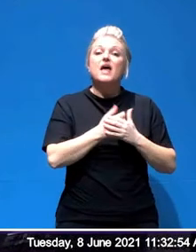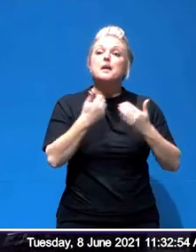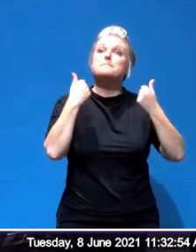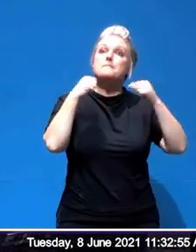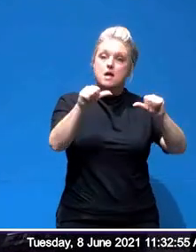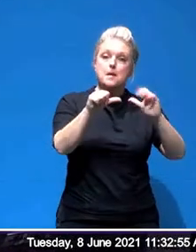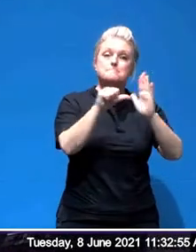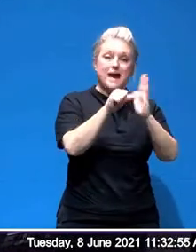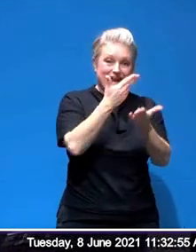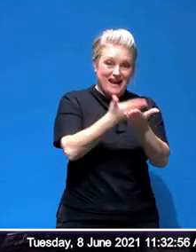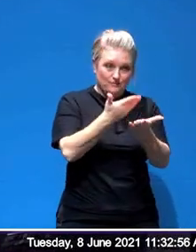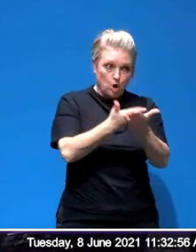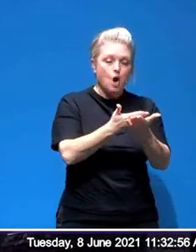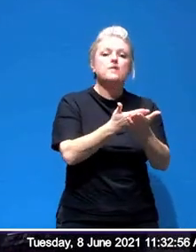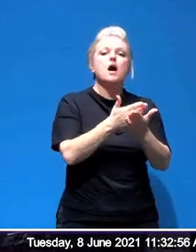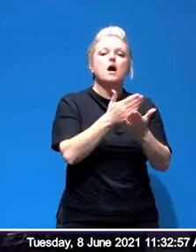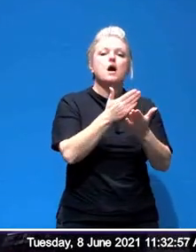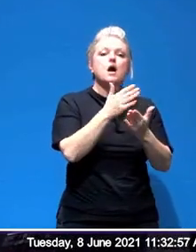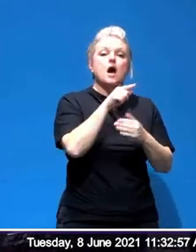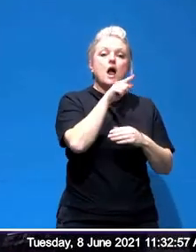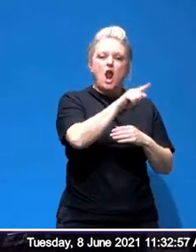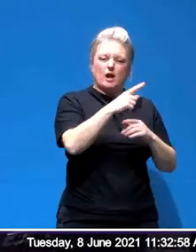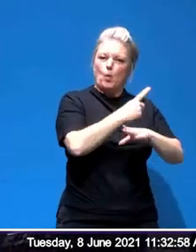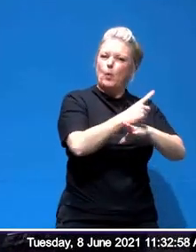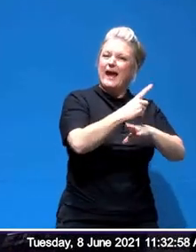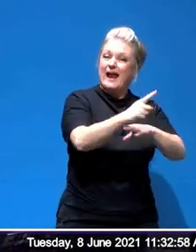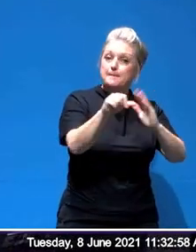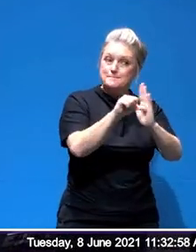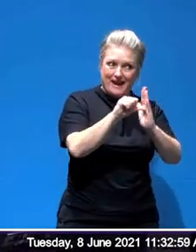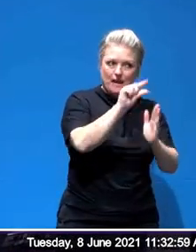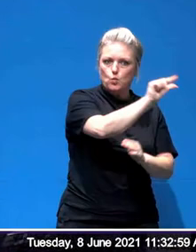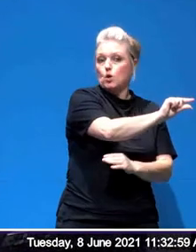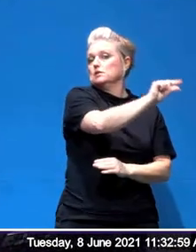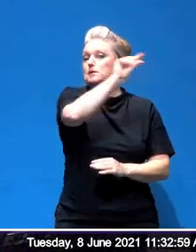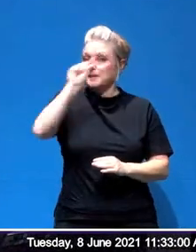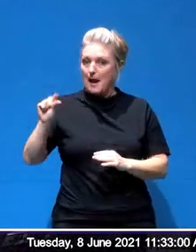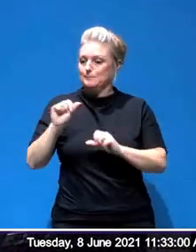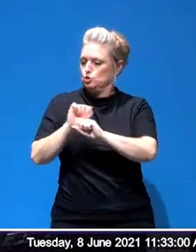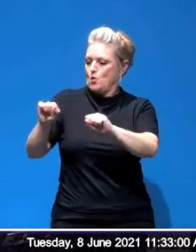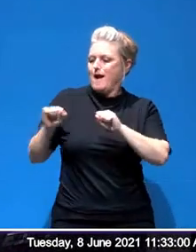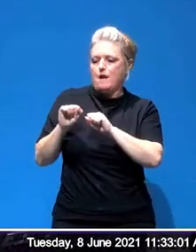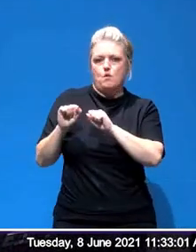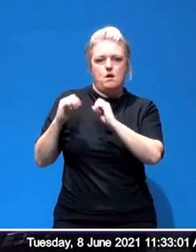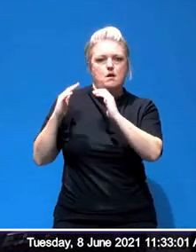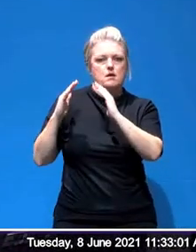so we could purchase new clothing for Daniel. We did so and we kept receipts for all of our purchases and we paid out